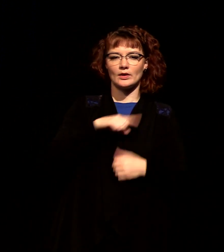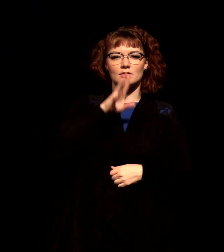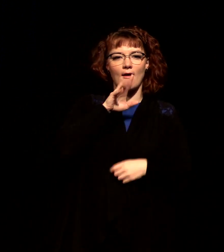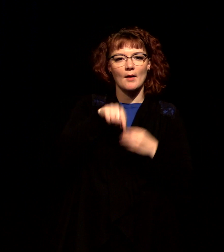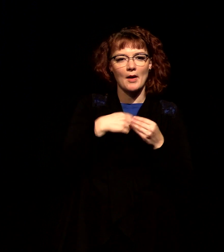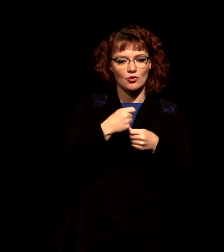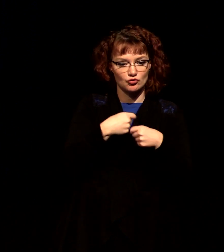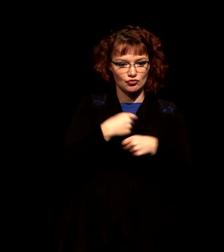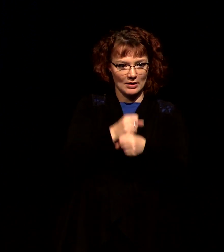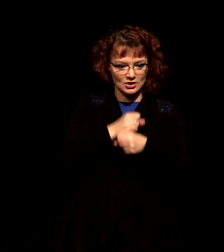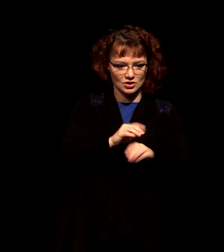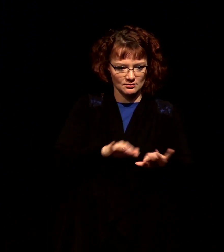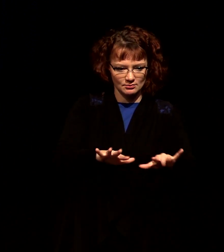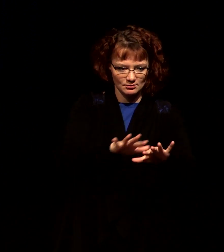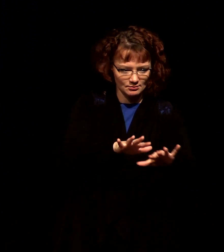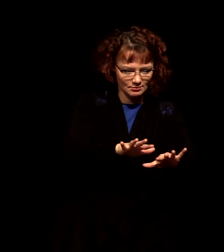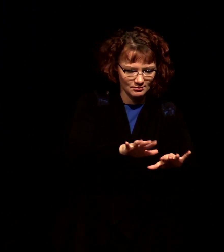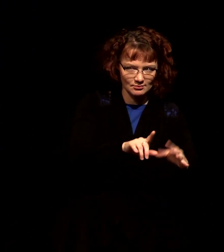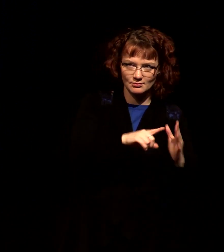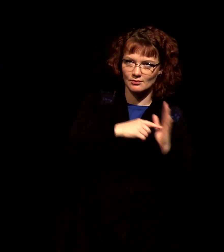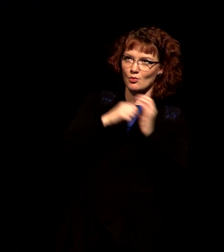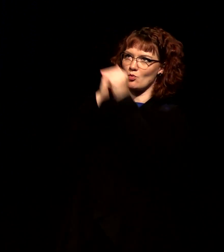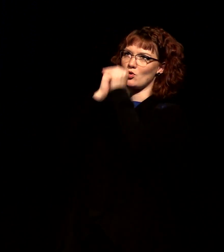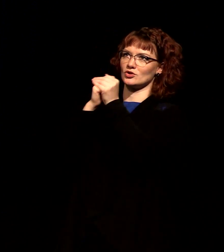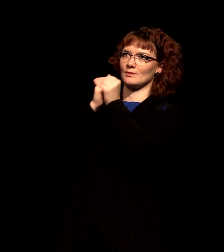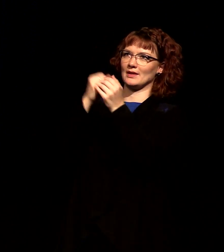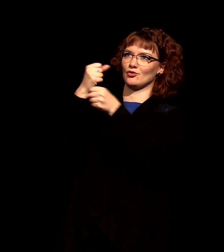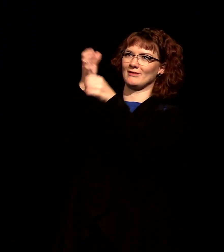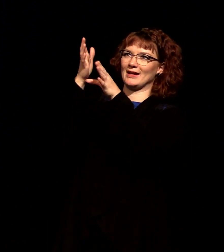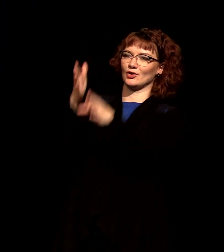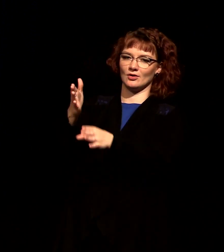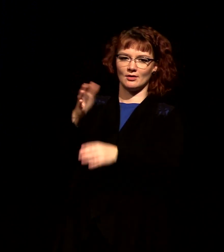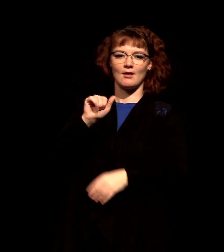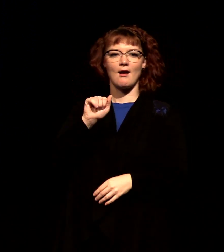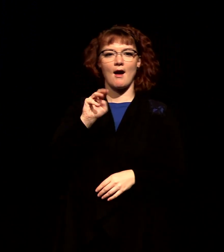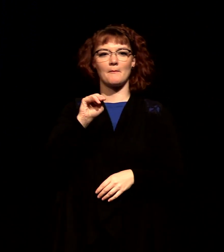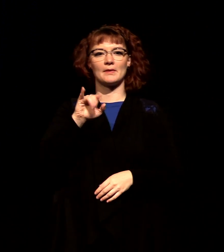that cool breeze or a mighty wind. And so as I sat outside,